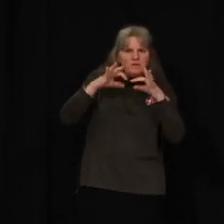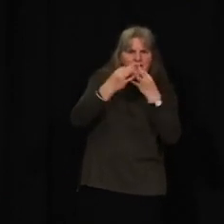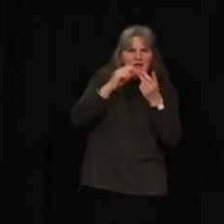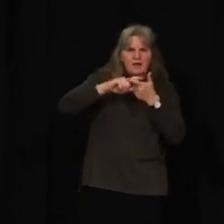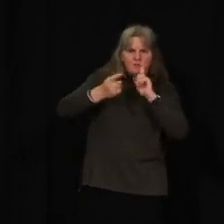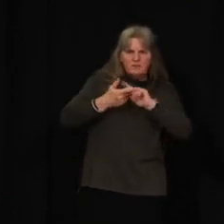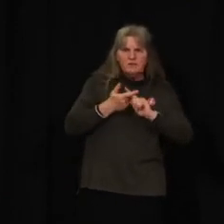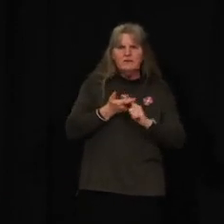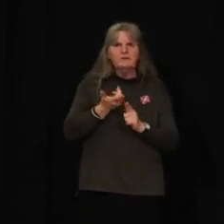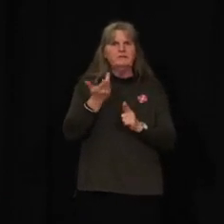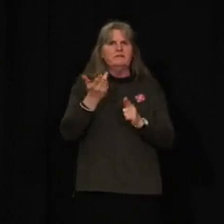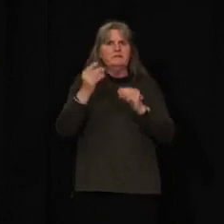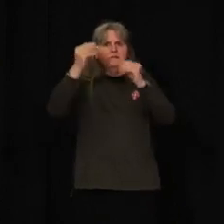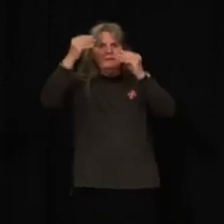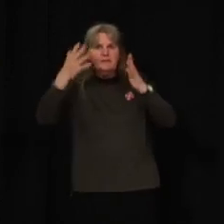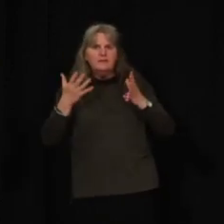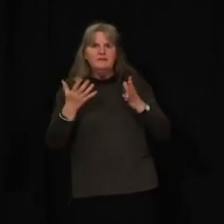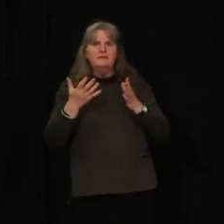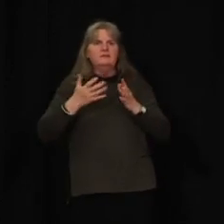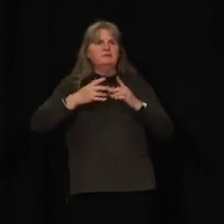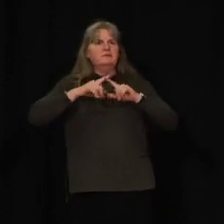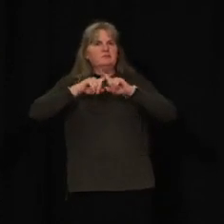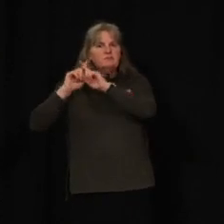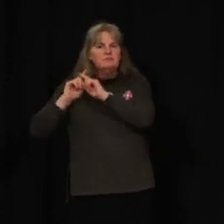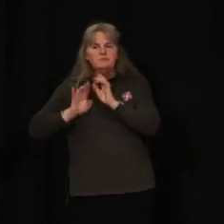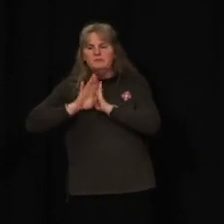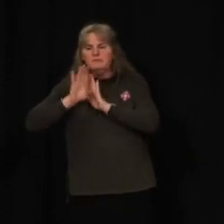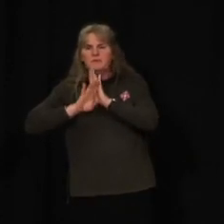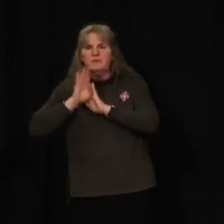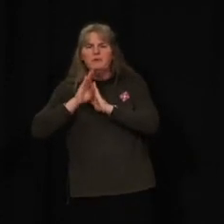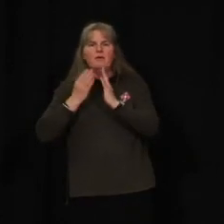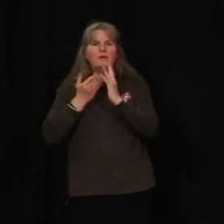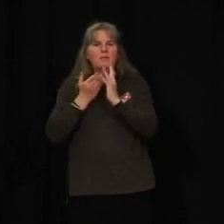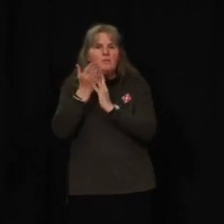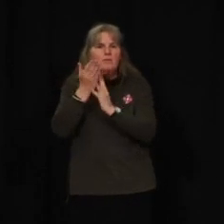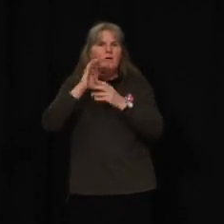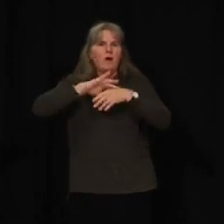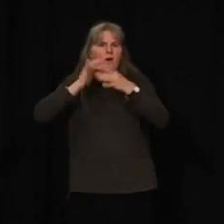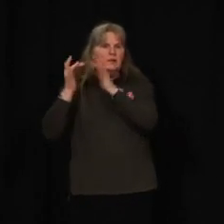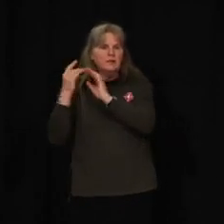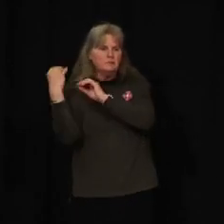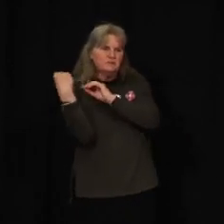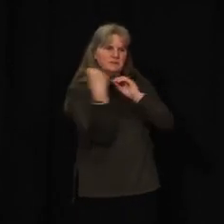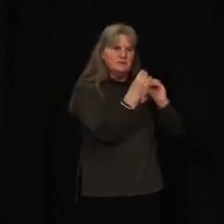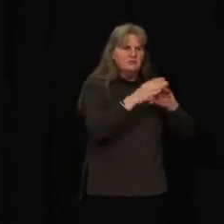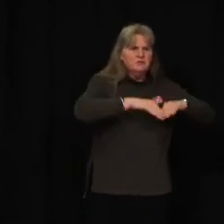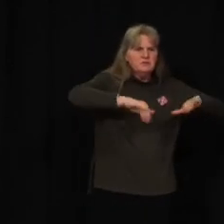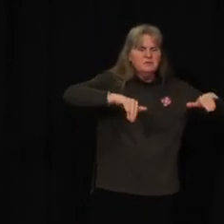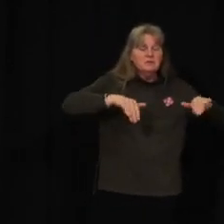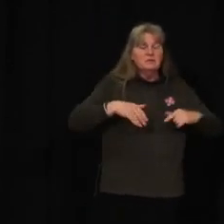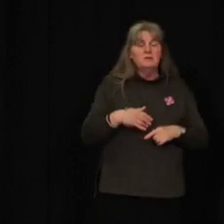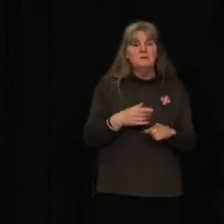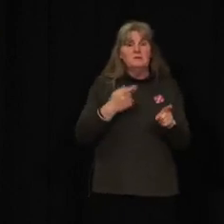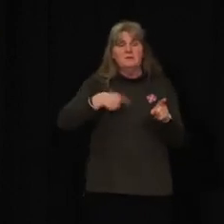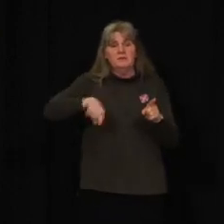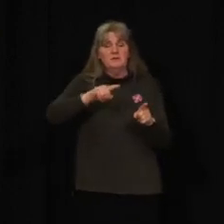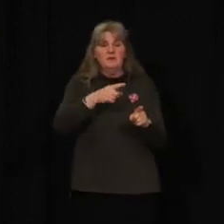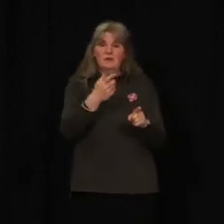and their teachers and coaches designed new online sessions through Zoom. While no one would have wished a